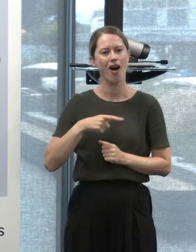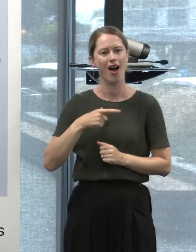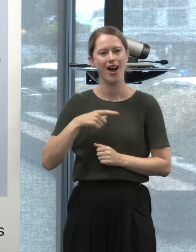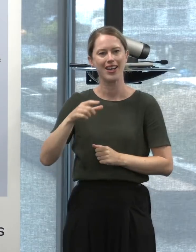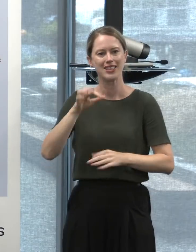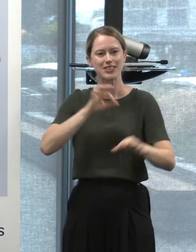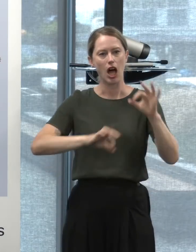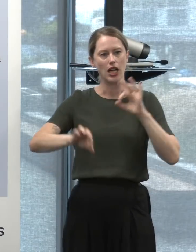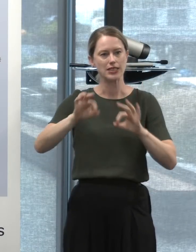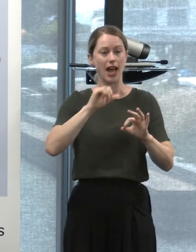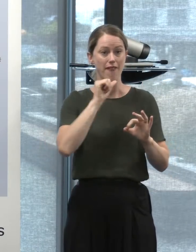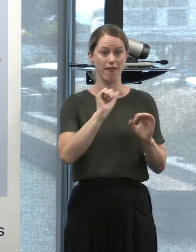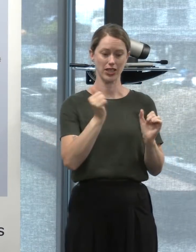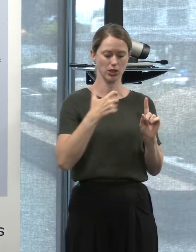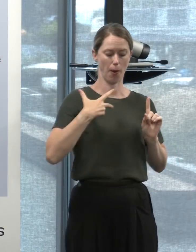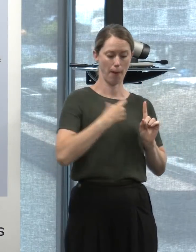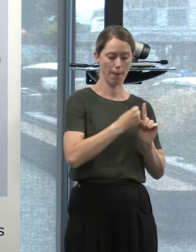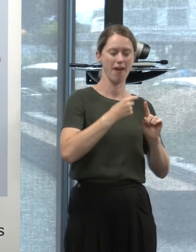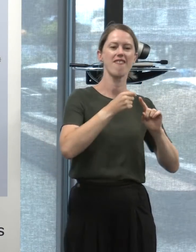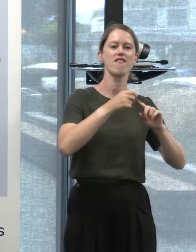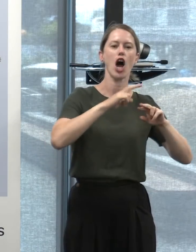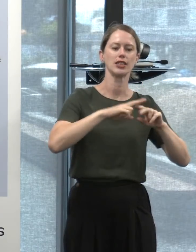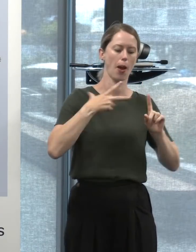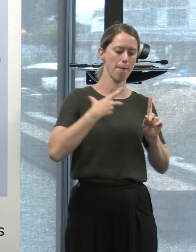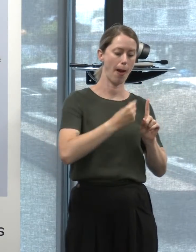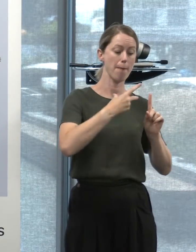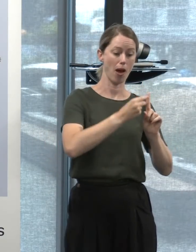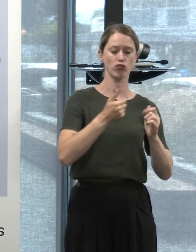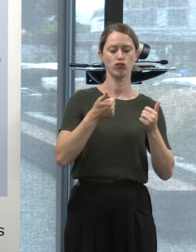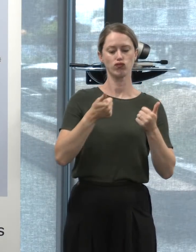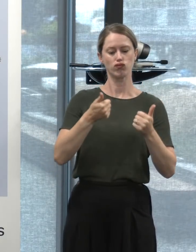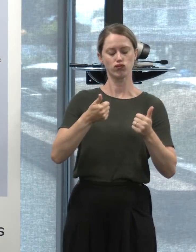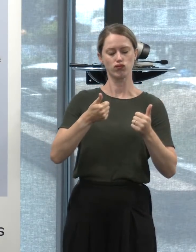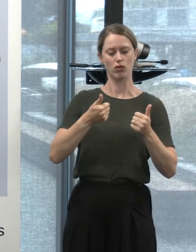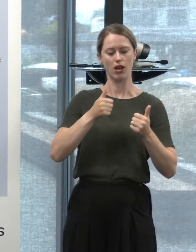to support the announcement today. The science shows people who